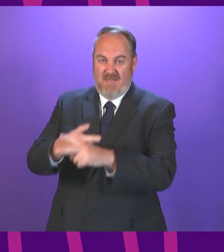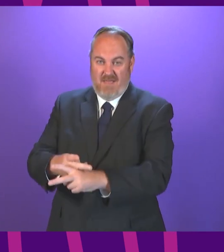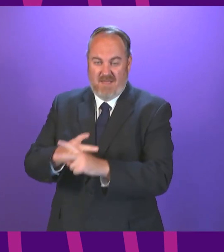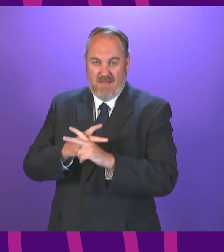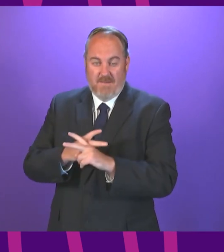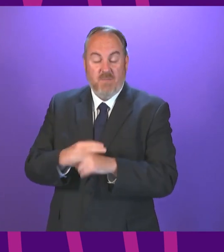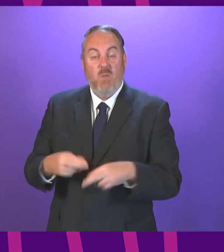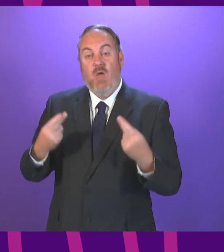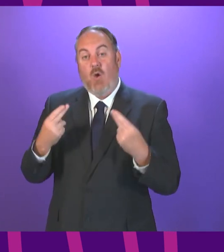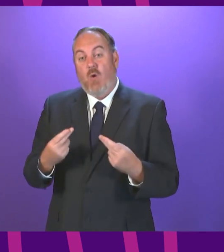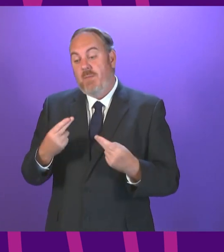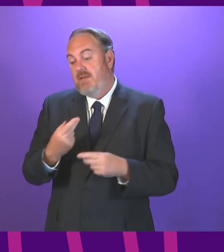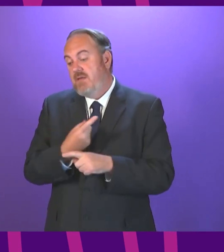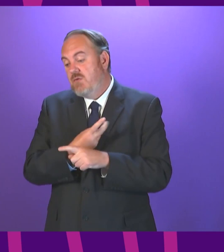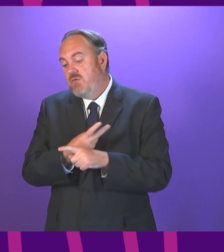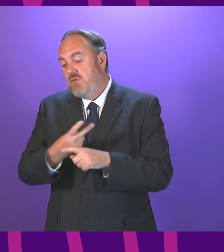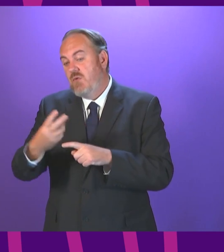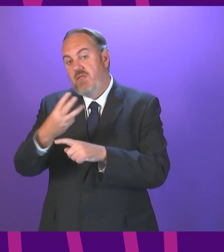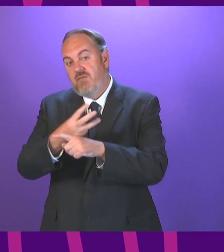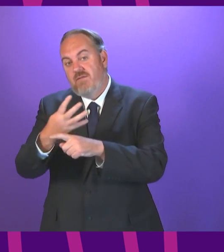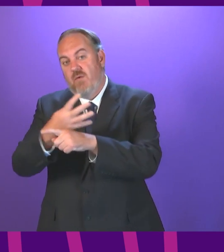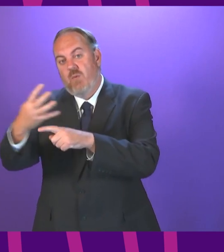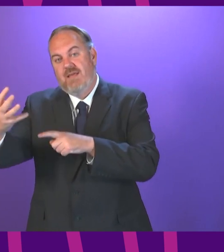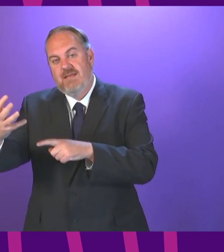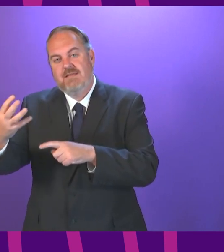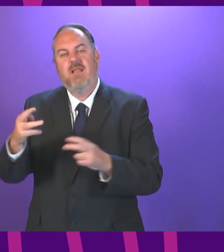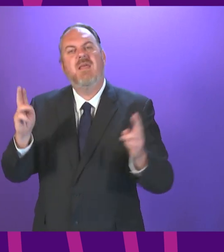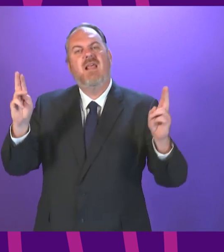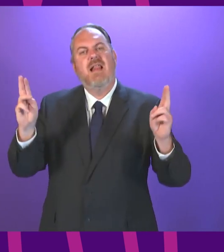the next few weeks, but, at the moment, the pressure on the NHS is of concern.